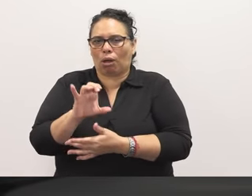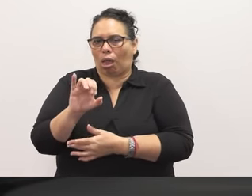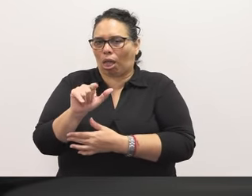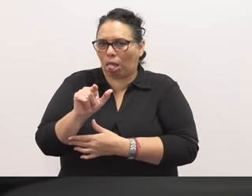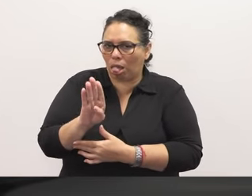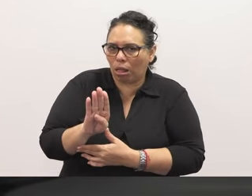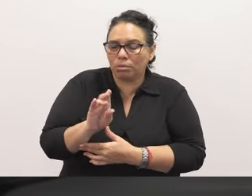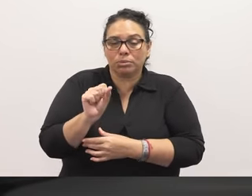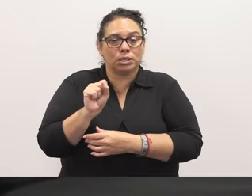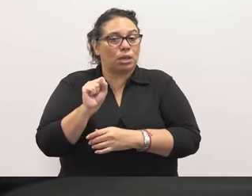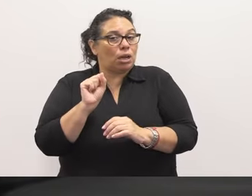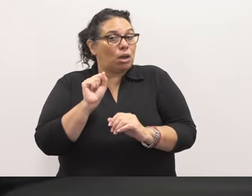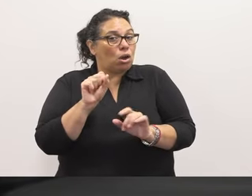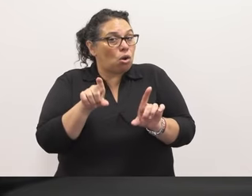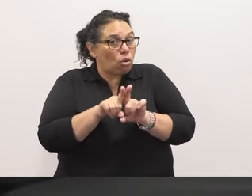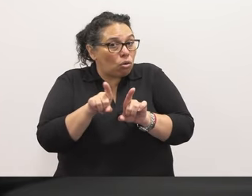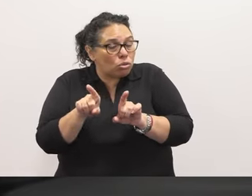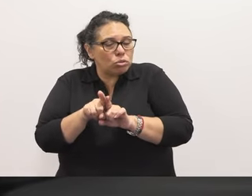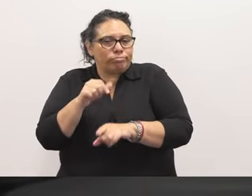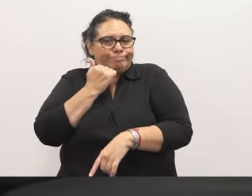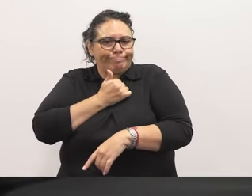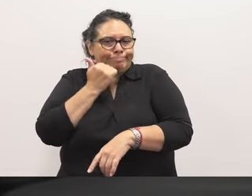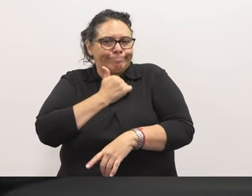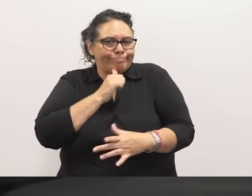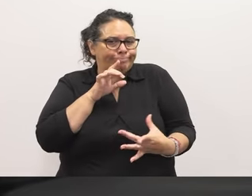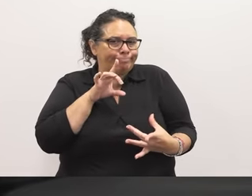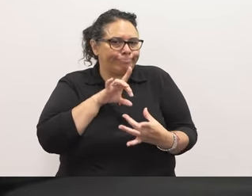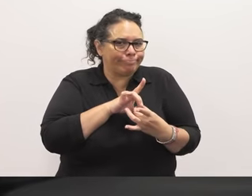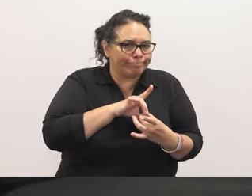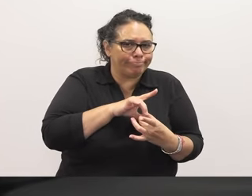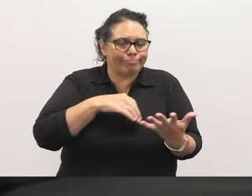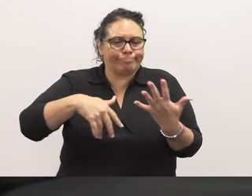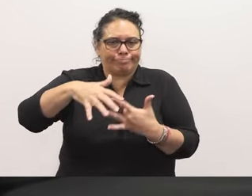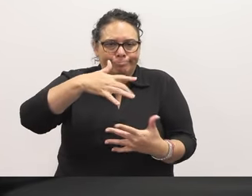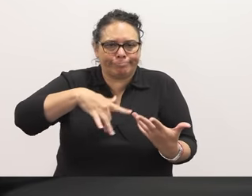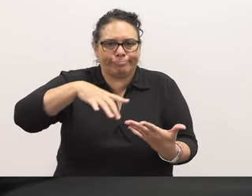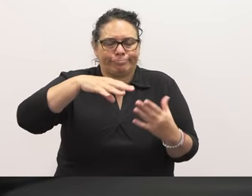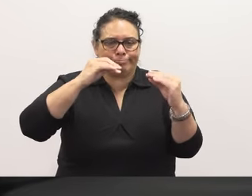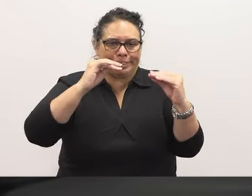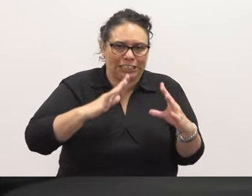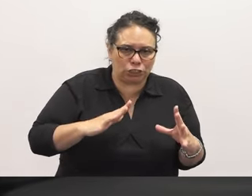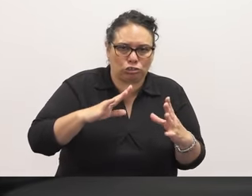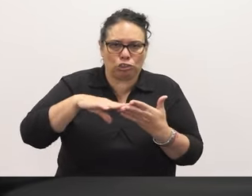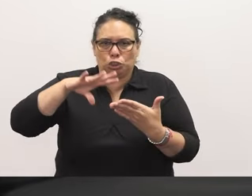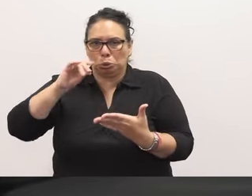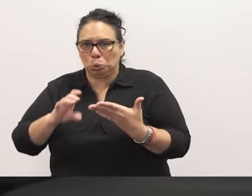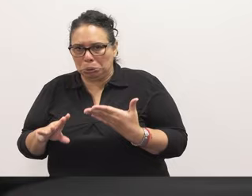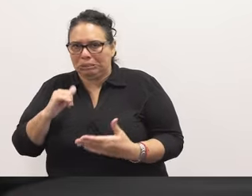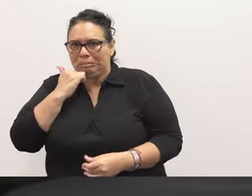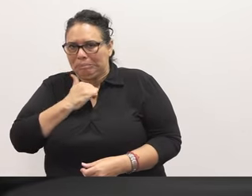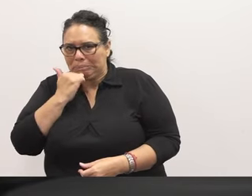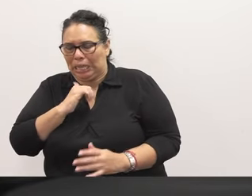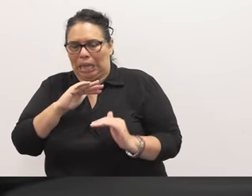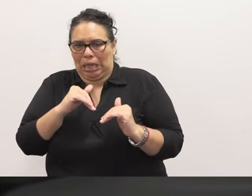but through their, also the daily connections and interactions between teachers and students on a regular basis and how they addressed